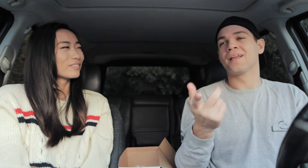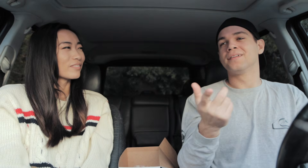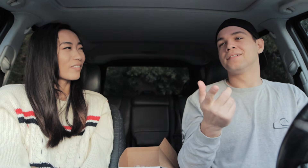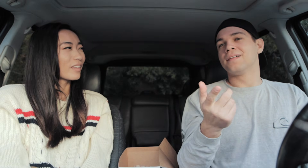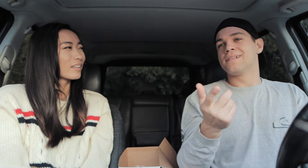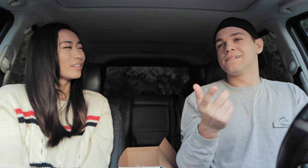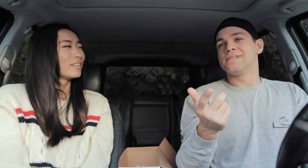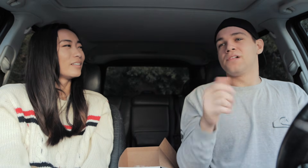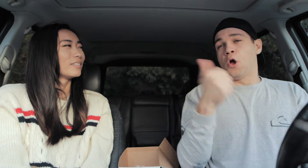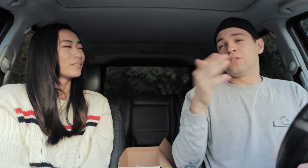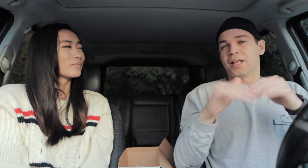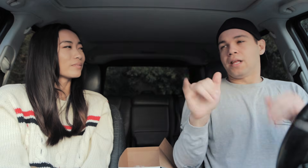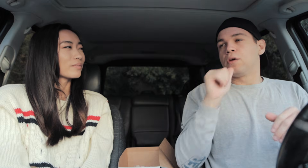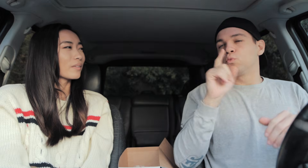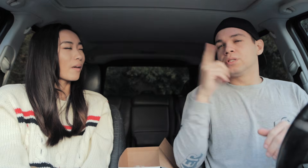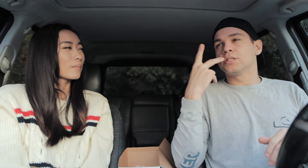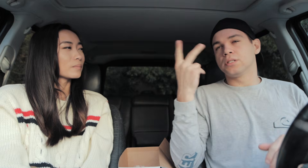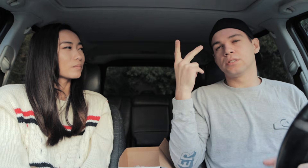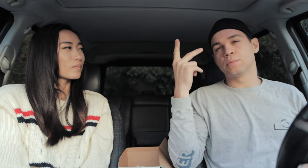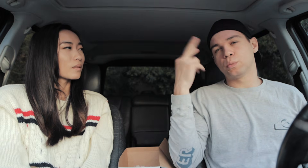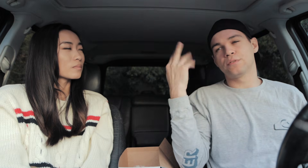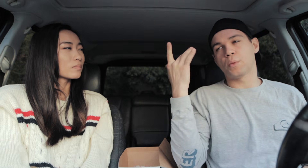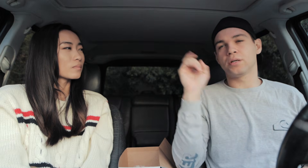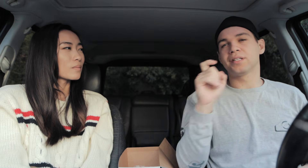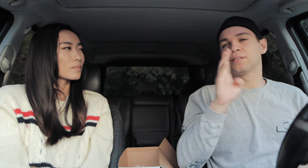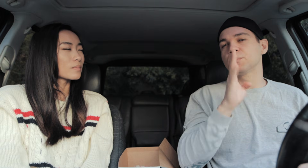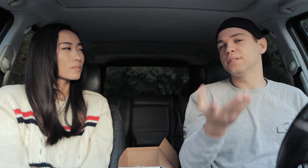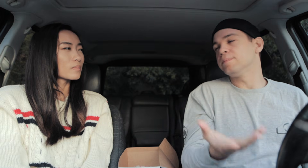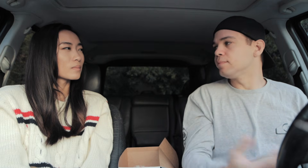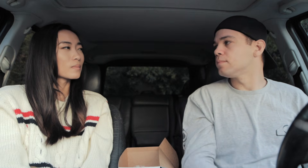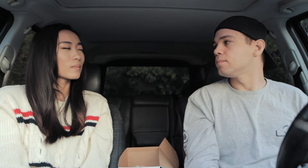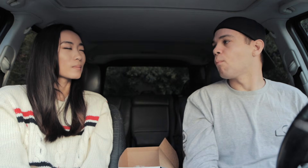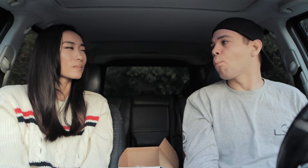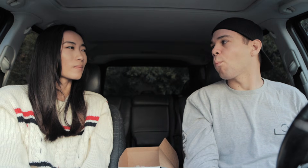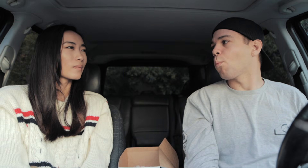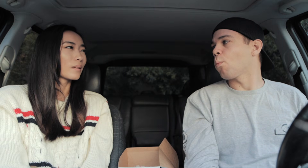but other than that I don't really see any reason to speak E: mhmm